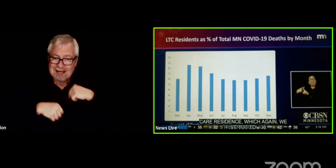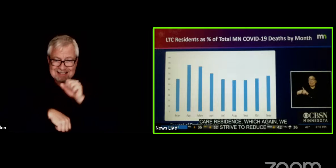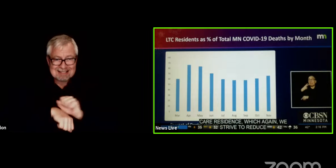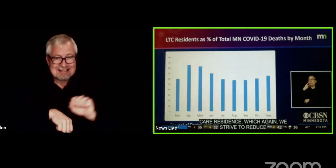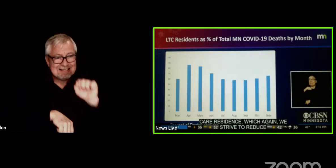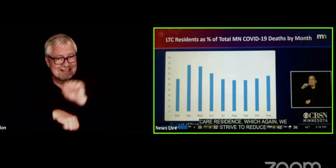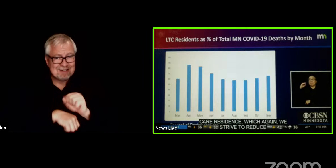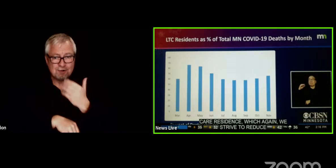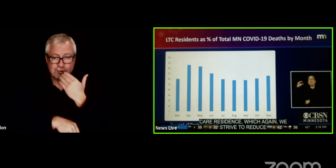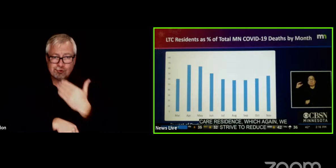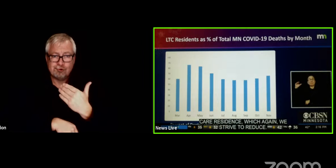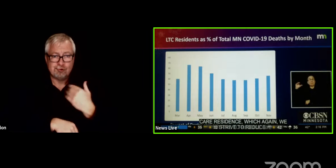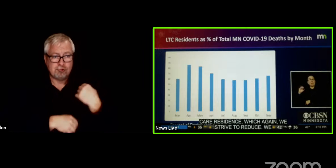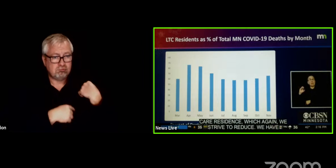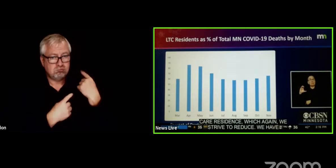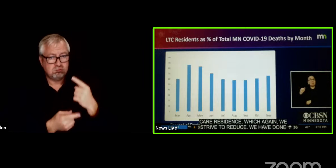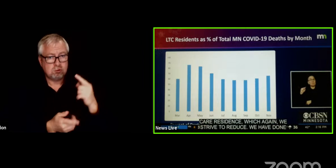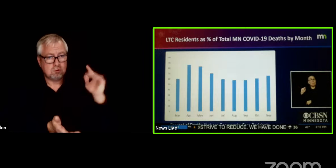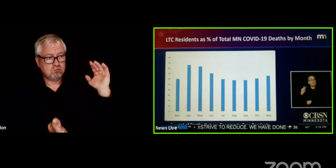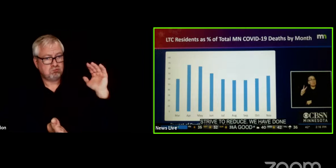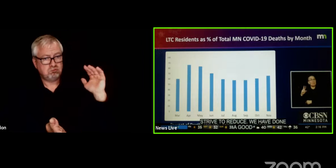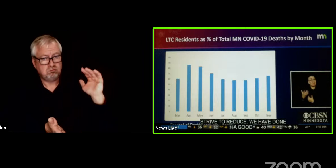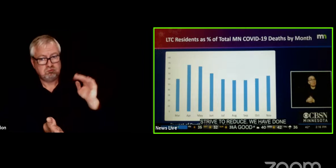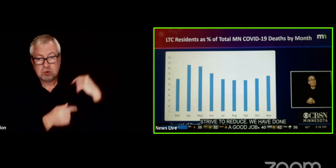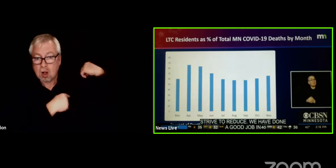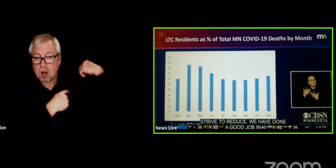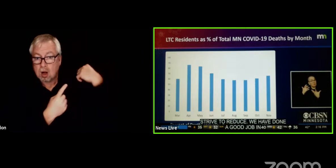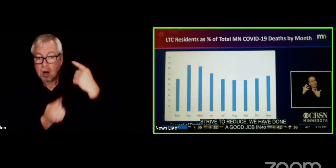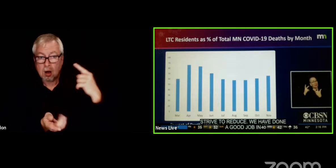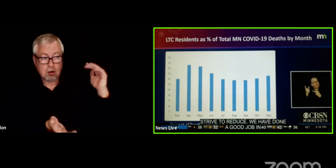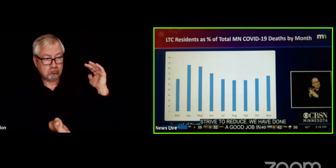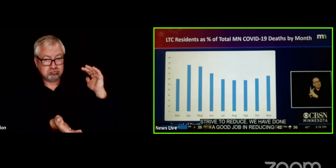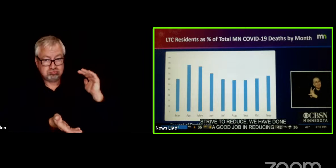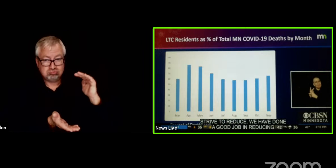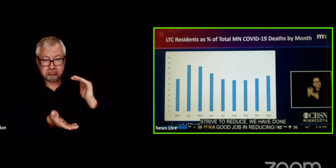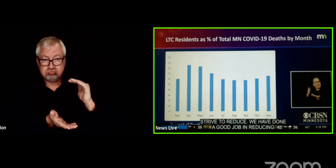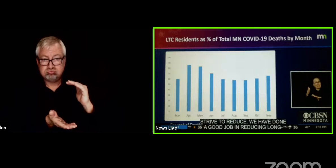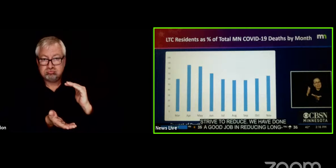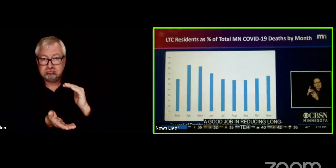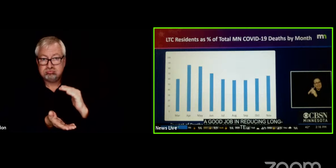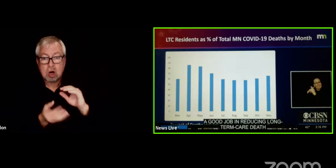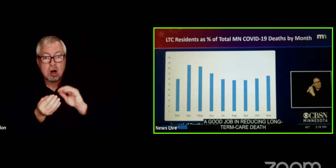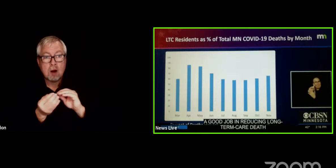AS A PERCENT OF TOTAL DEALINGS IN MINNESOTA. THAT NUMBER WAS A SIZE 86% BACK IN APRIL.